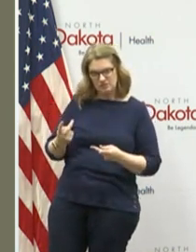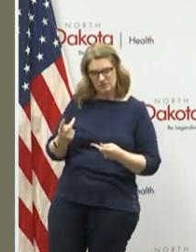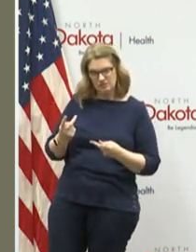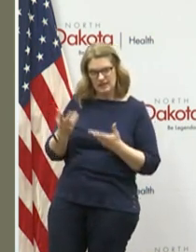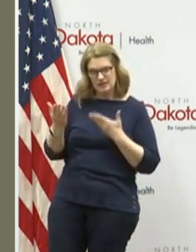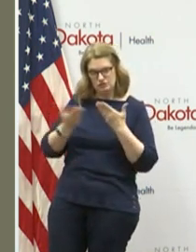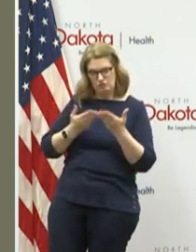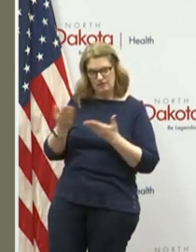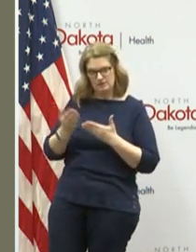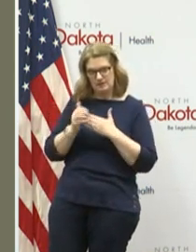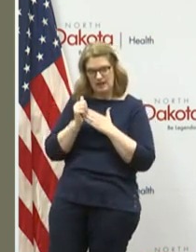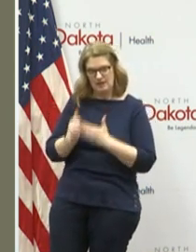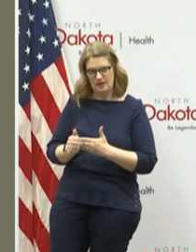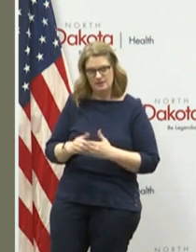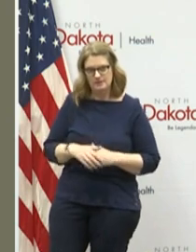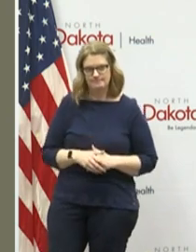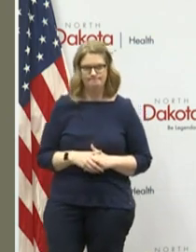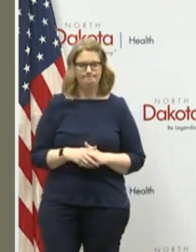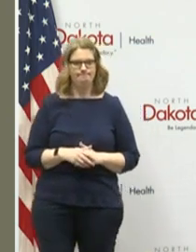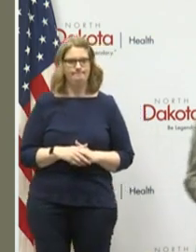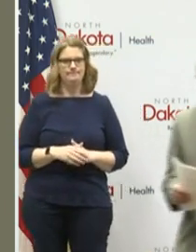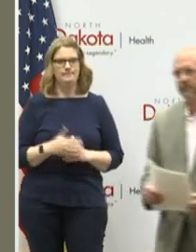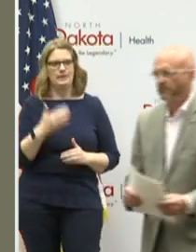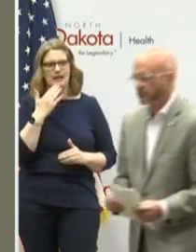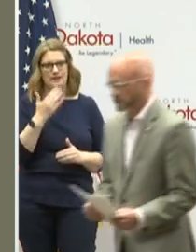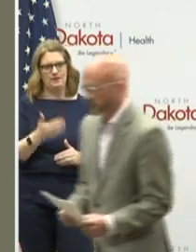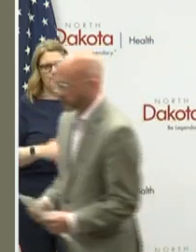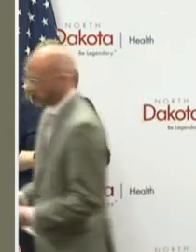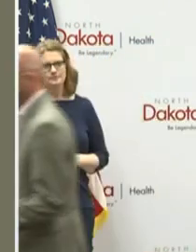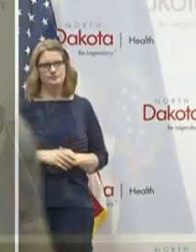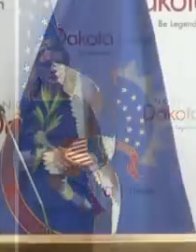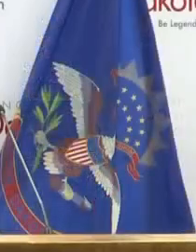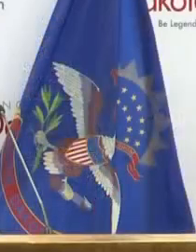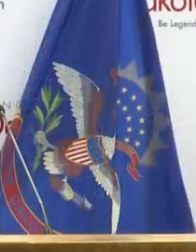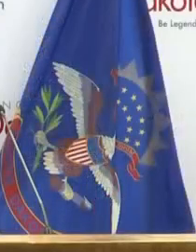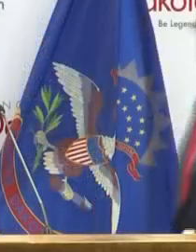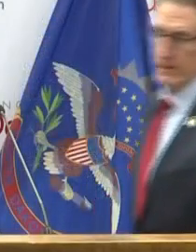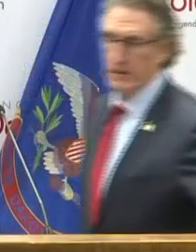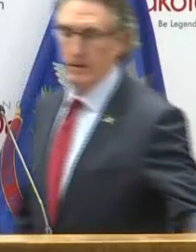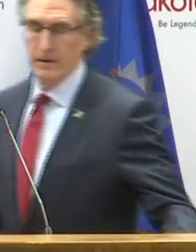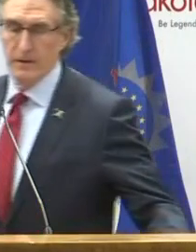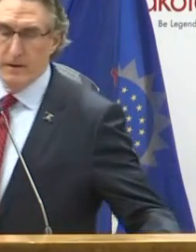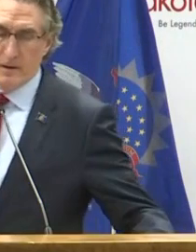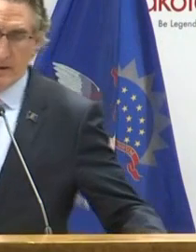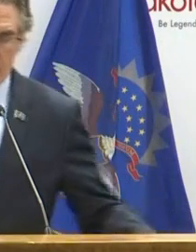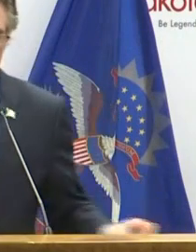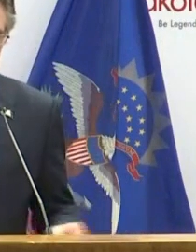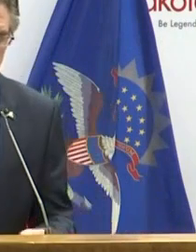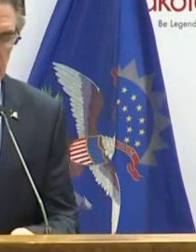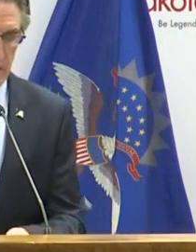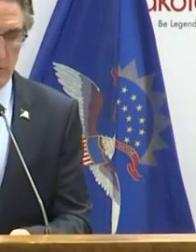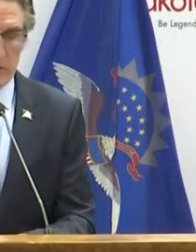FOR WHEN CHANGES WILL BE OCCURRING TO THEIR INDIVIDUAL VISITATION AND SERVICE GUIDANCE.